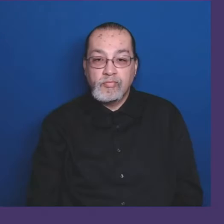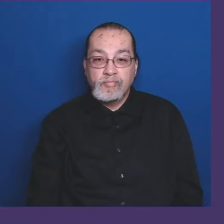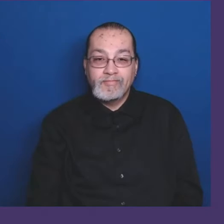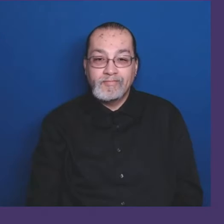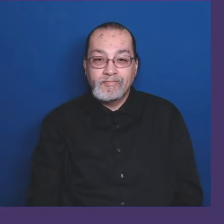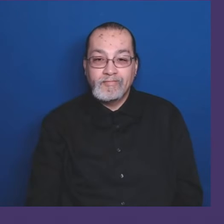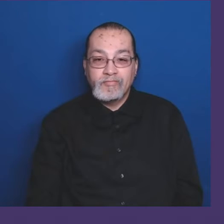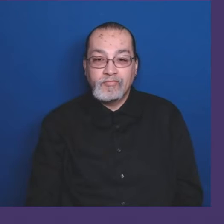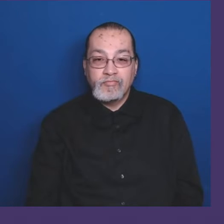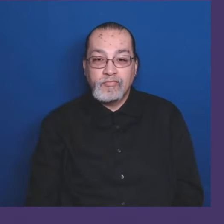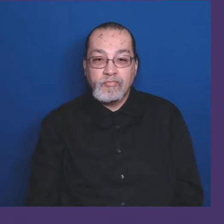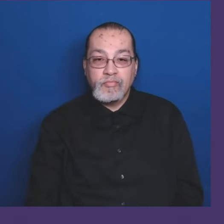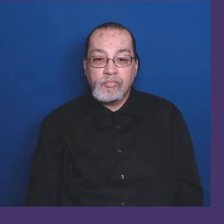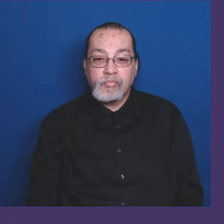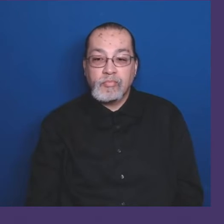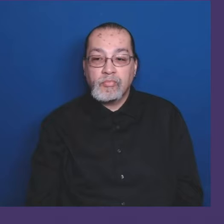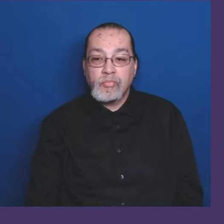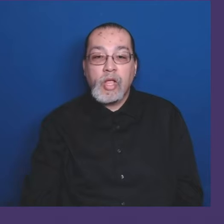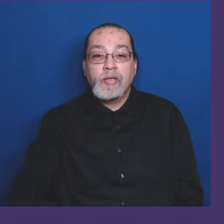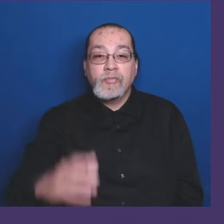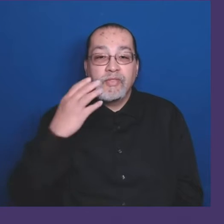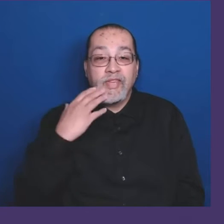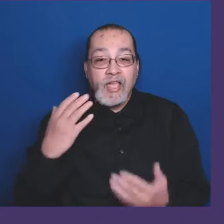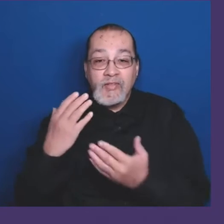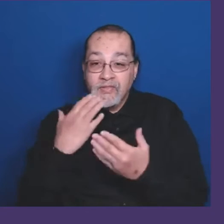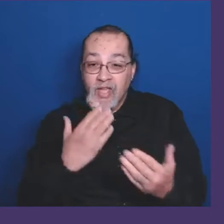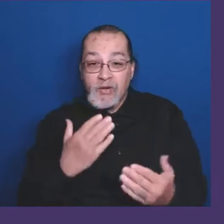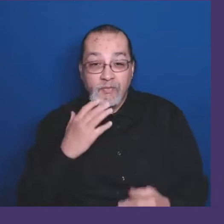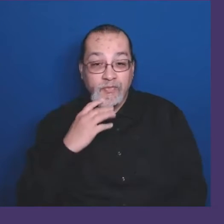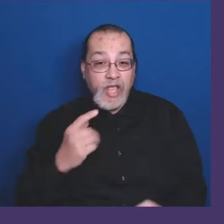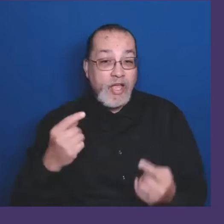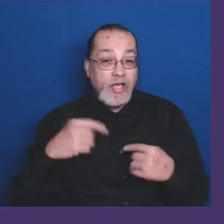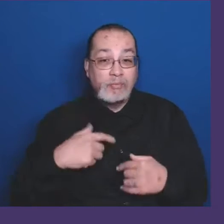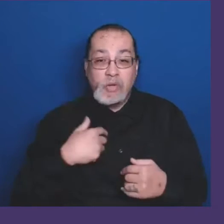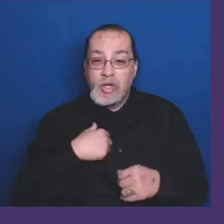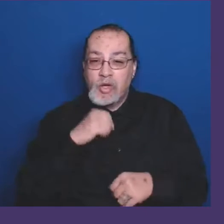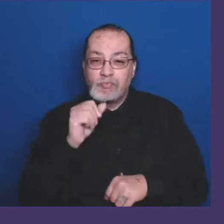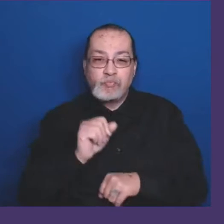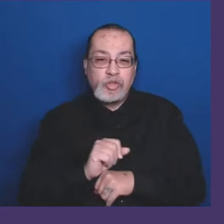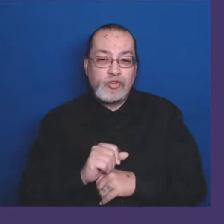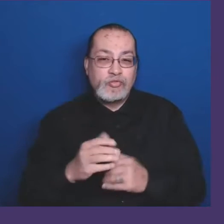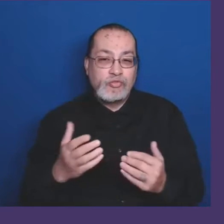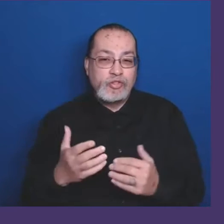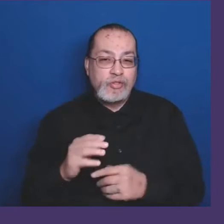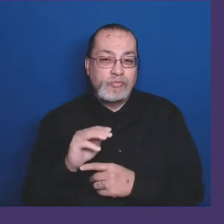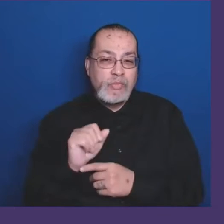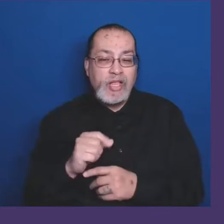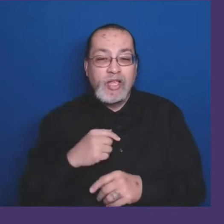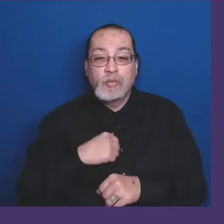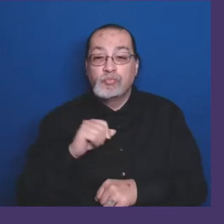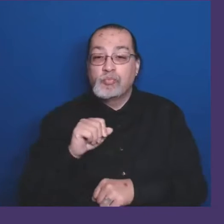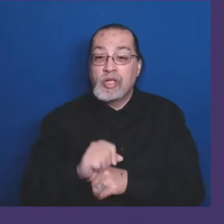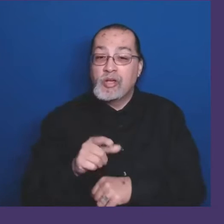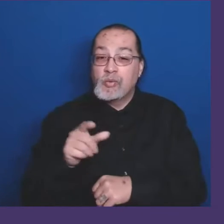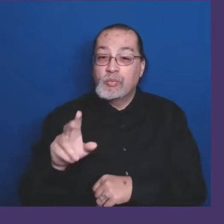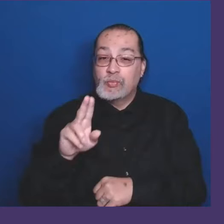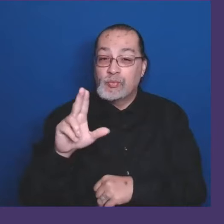LA and I've been working there for 28 years. Jenny Lay-Flurrie: Well, yes, you have. UCLA, 28 years.